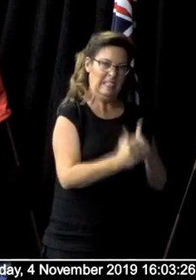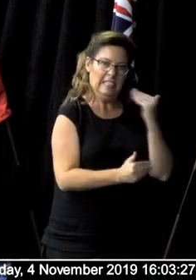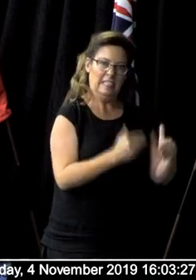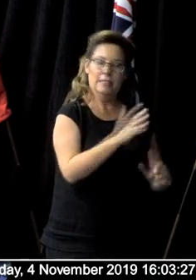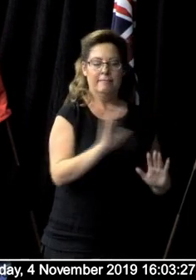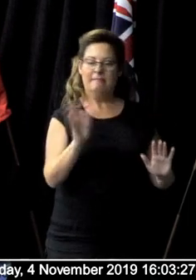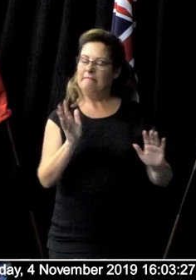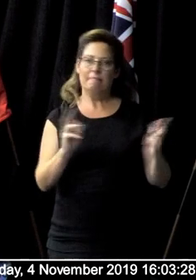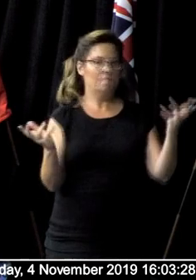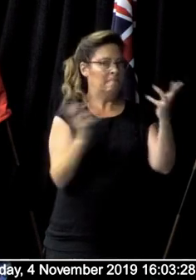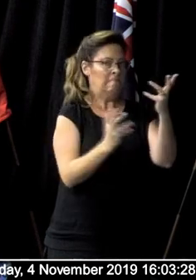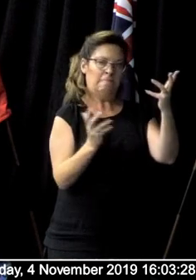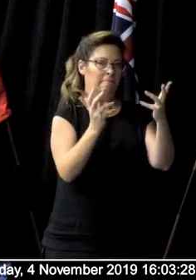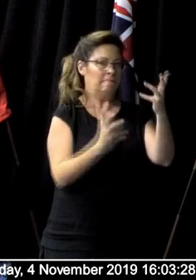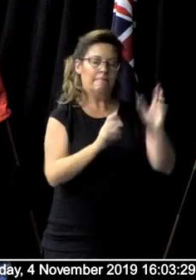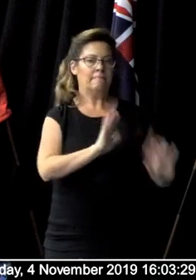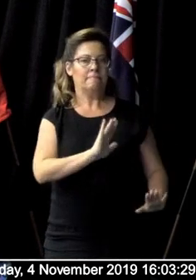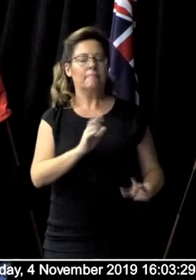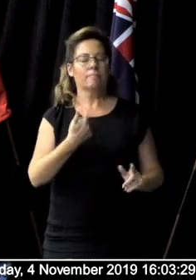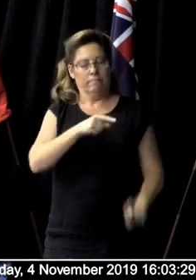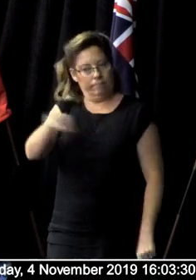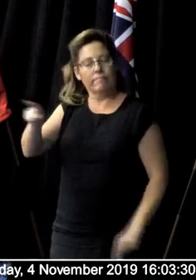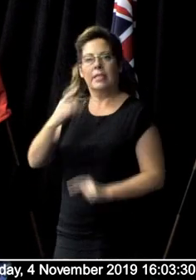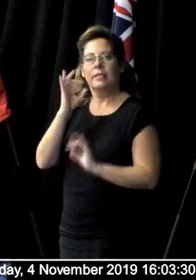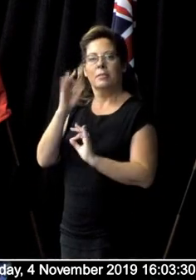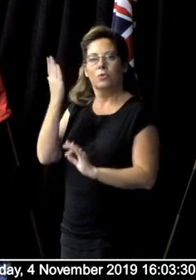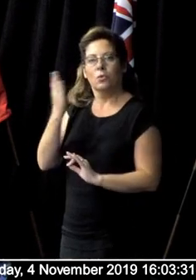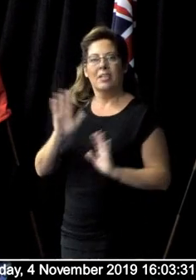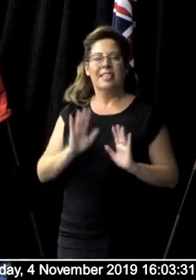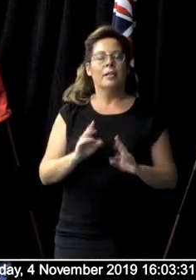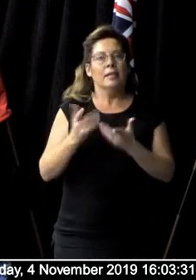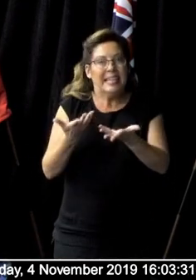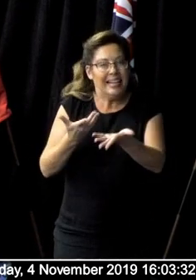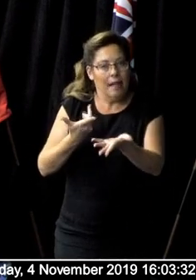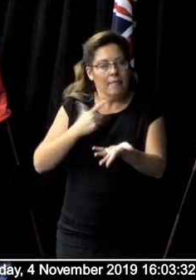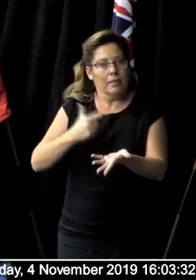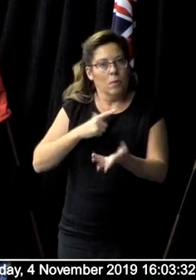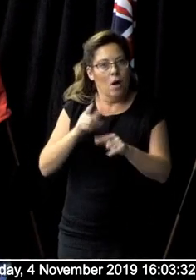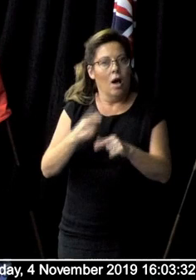So, which I guess is why I was saying that focus on student wellbeing has to be – has